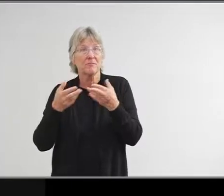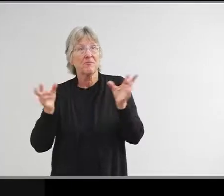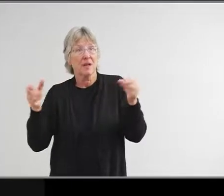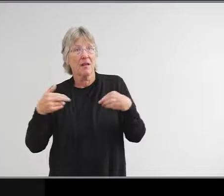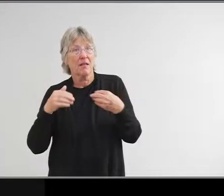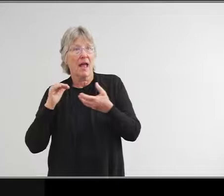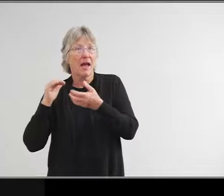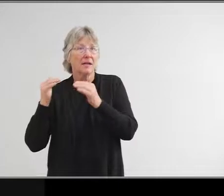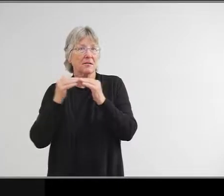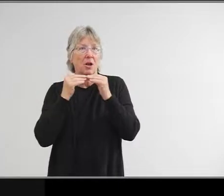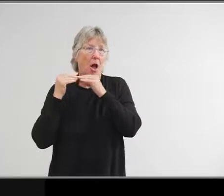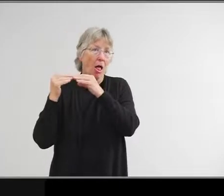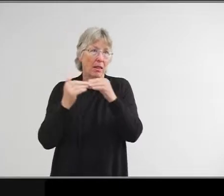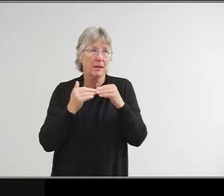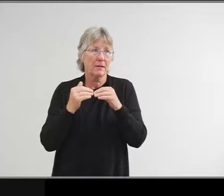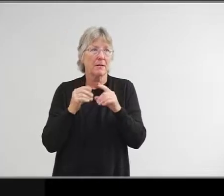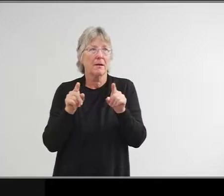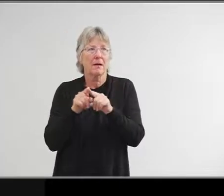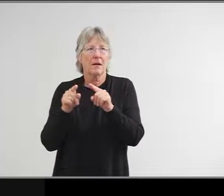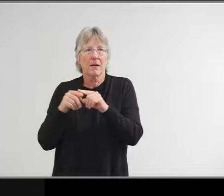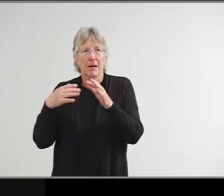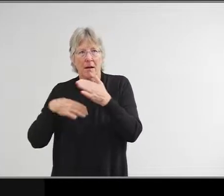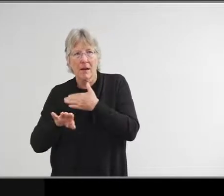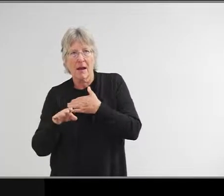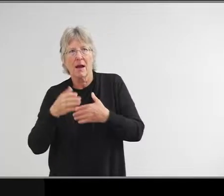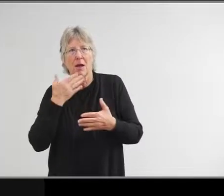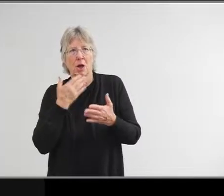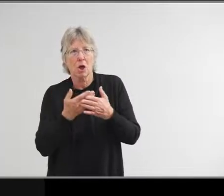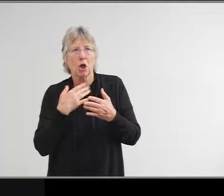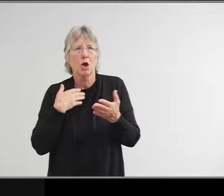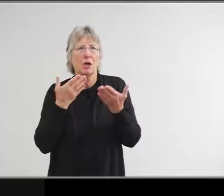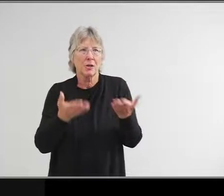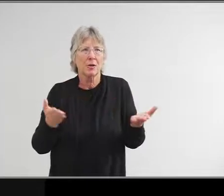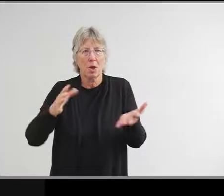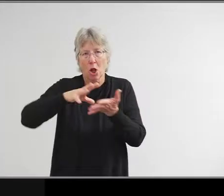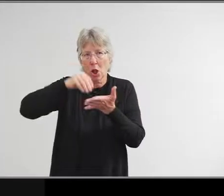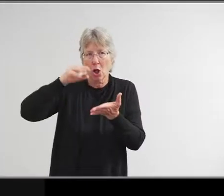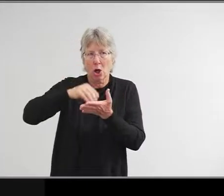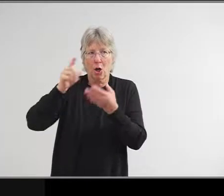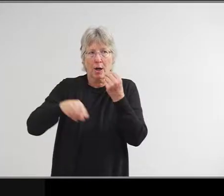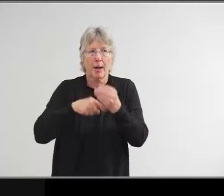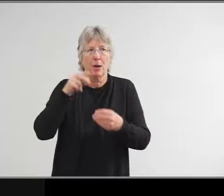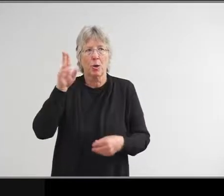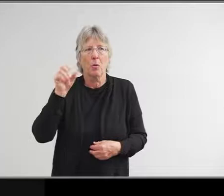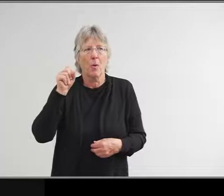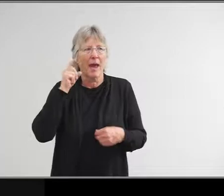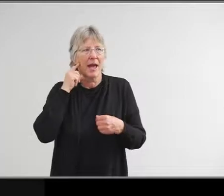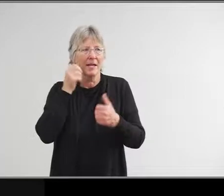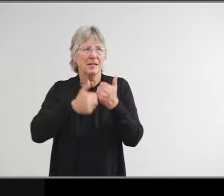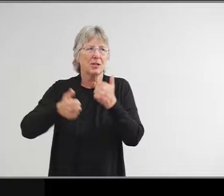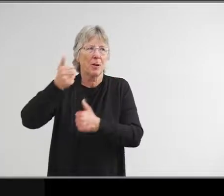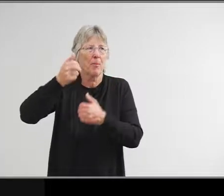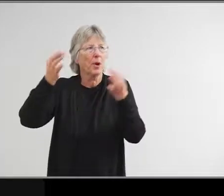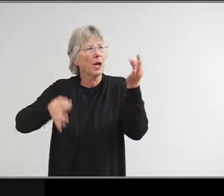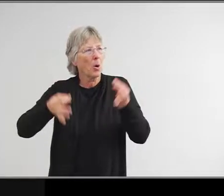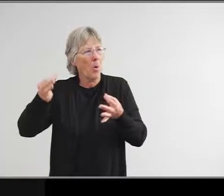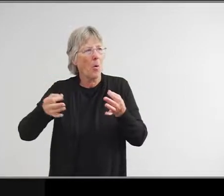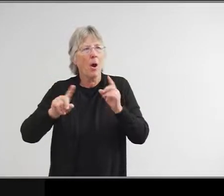in a virtual environment, accessing credible sources to learn about US Supreme Court landmark cases or about different careers opportunities